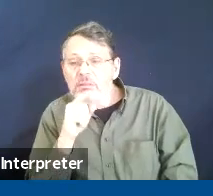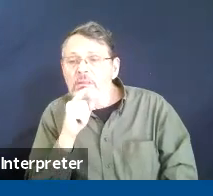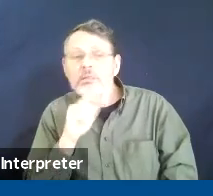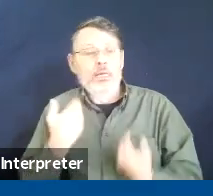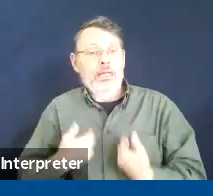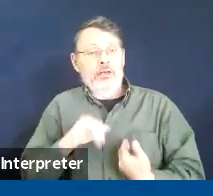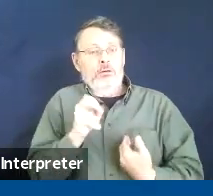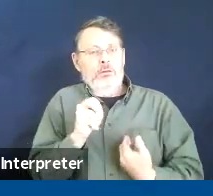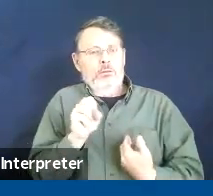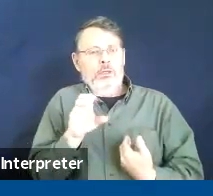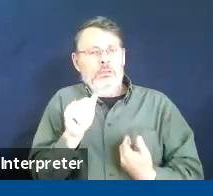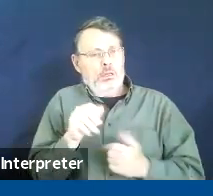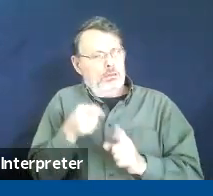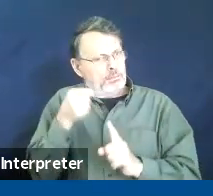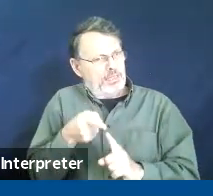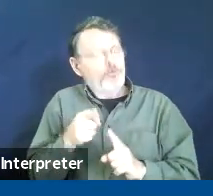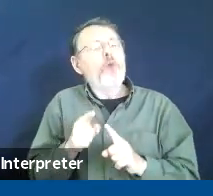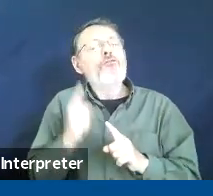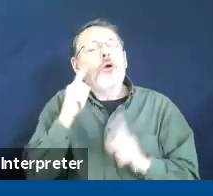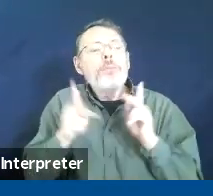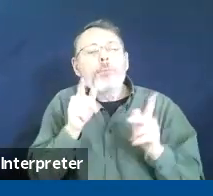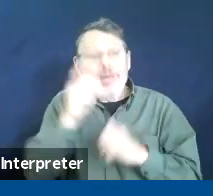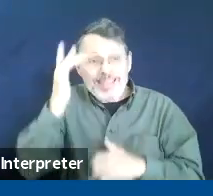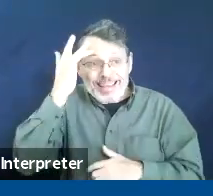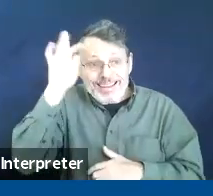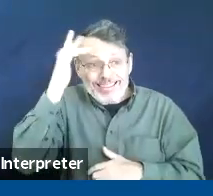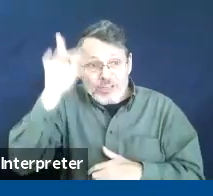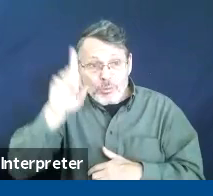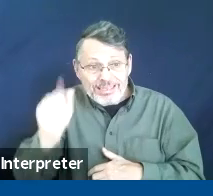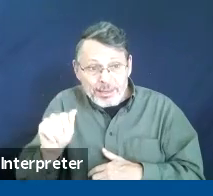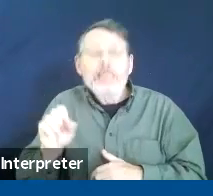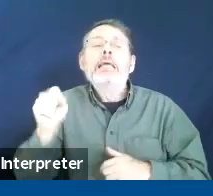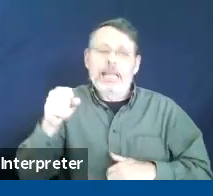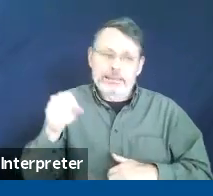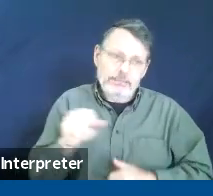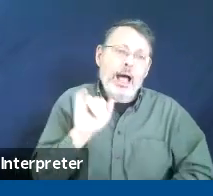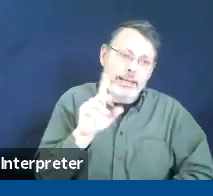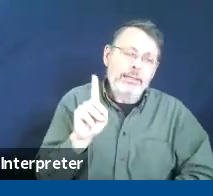Is that specific to people with intellectual disabilities? The question did ask about that, yes.